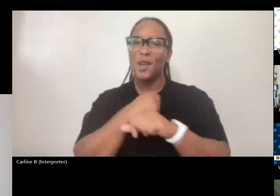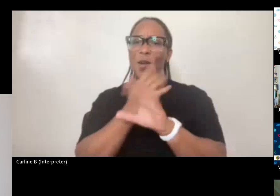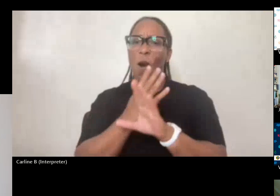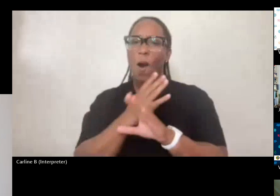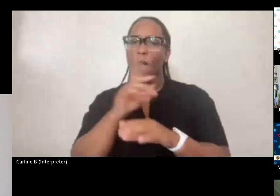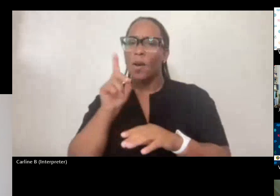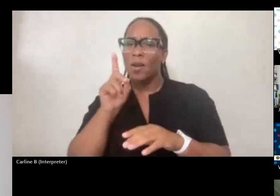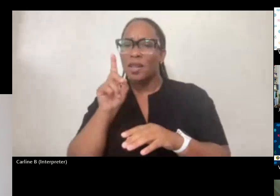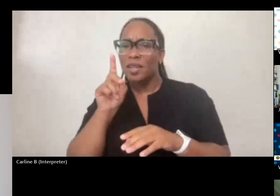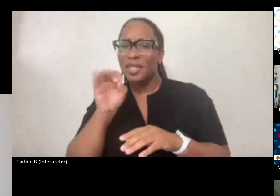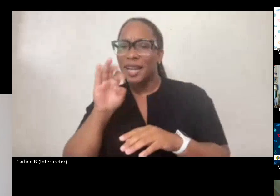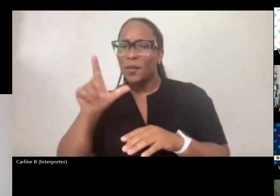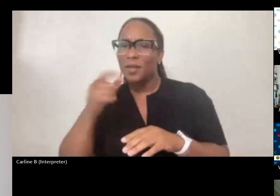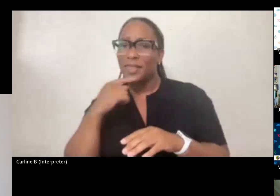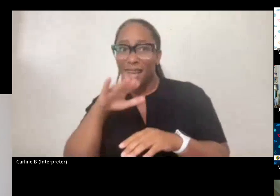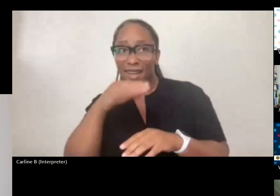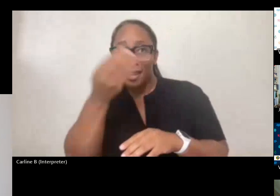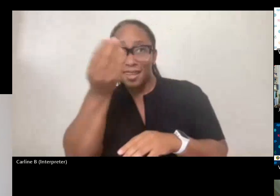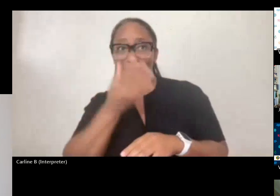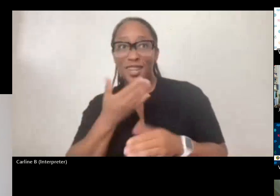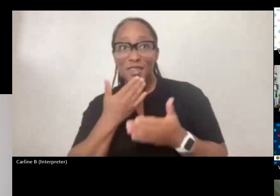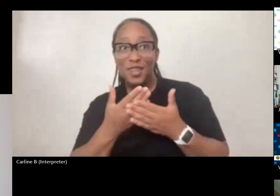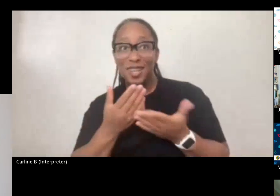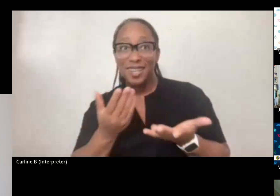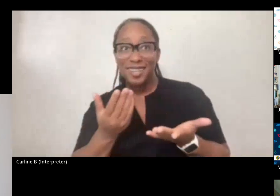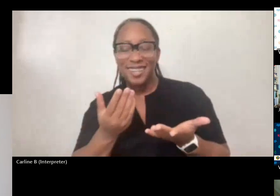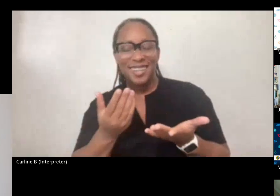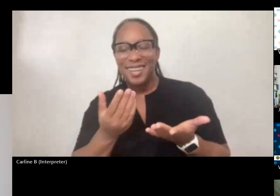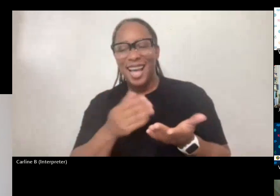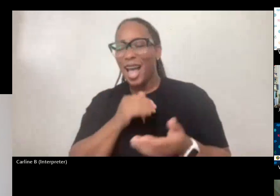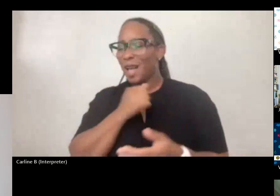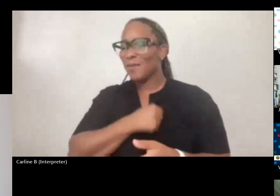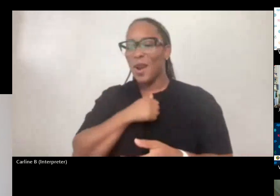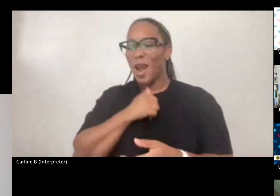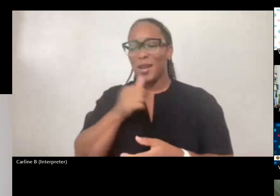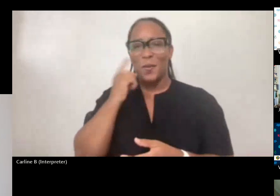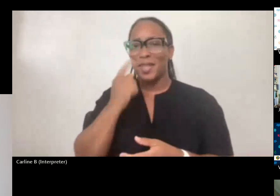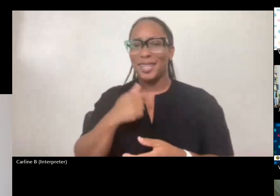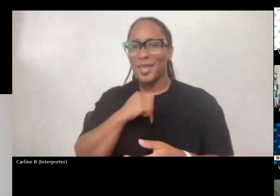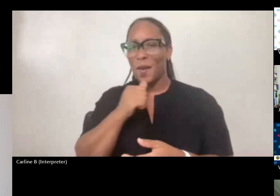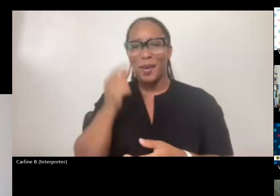from DC? And I said I don't. I I do not think so. I'm very sorry, but I do not think so.